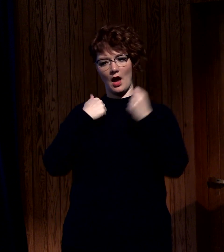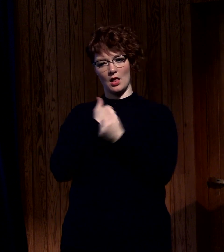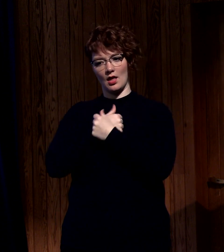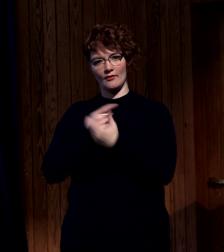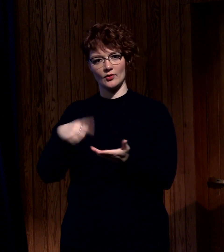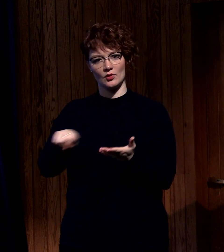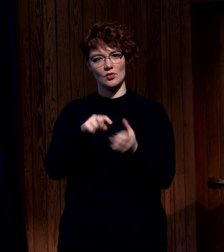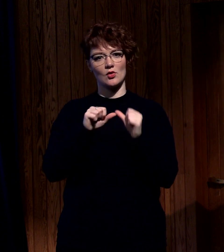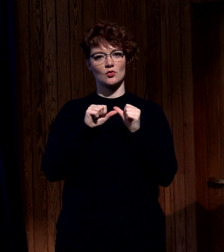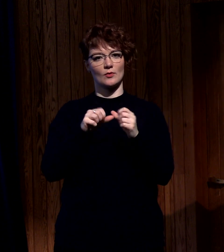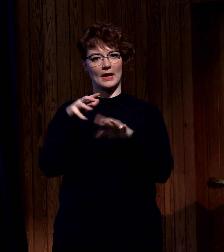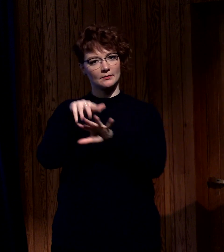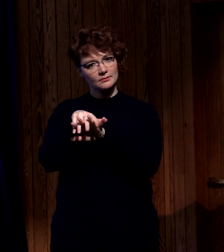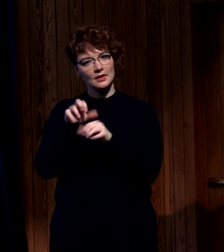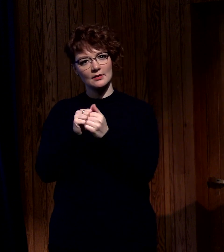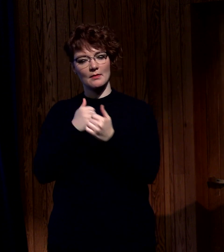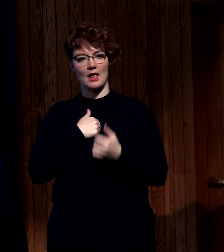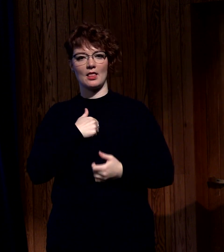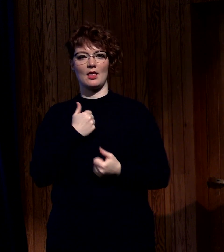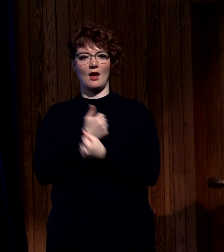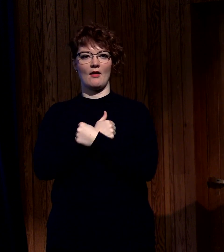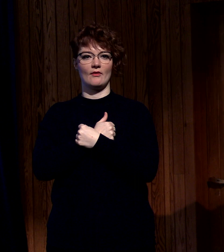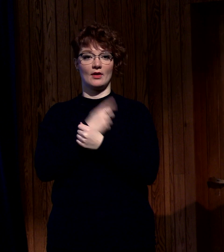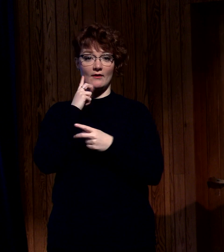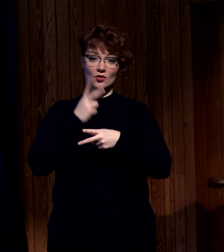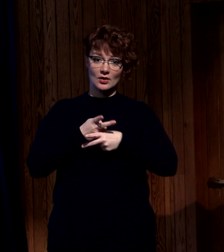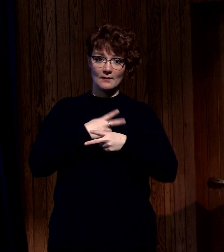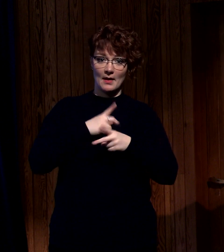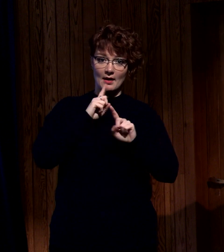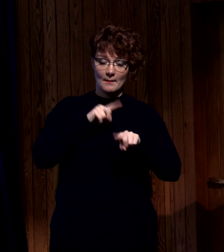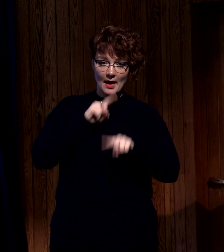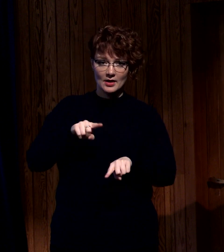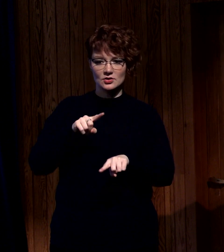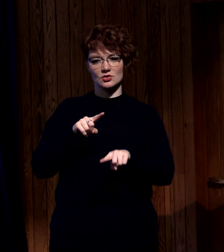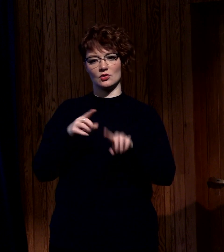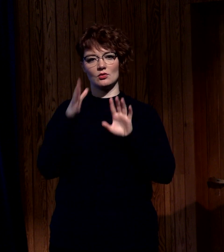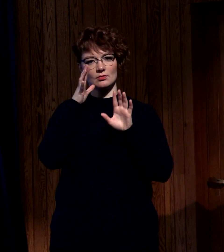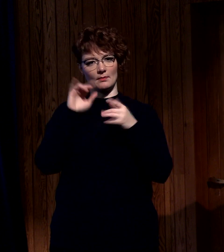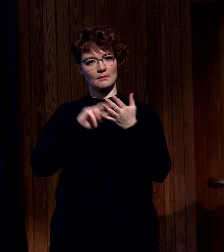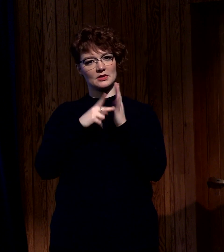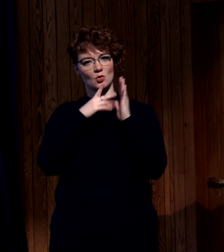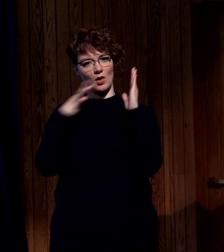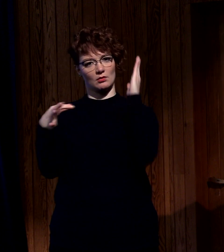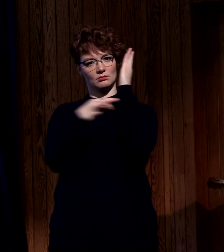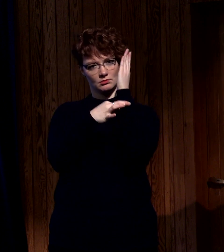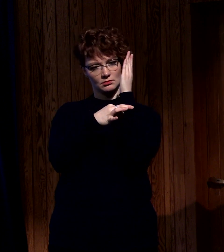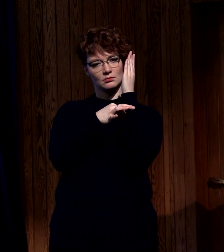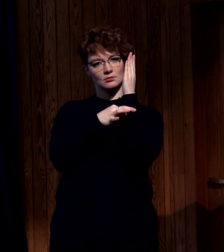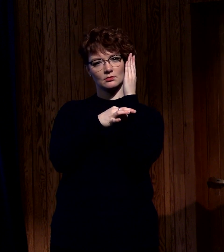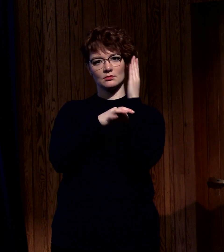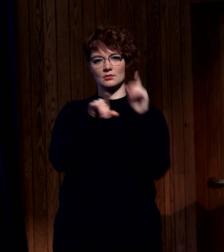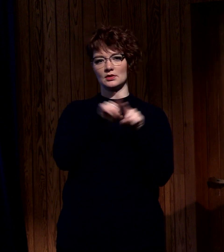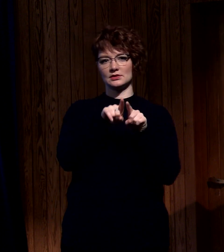now remaining my love, if you keep my commands, you will remain in my love. Just as I have kept My Father's commands,